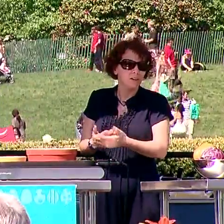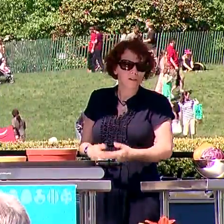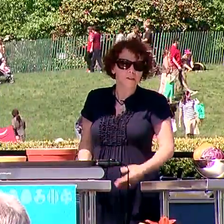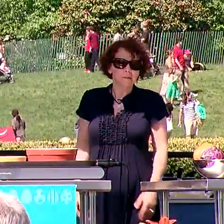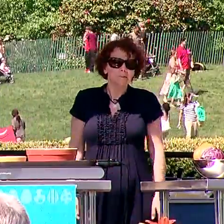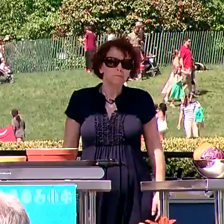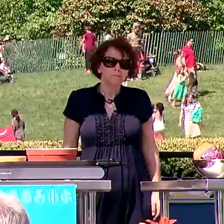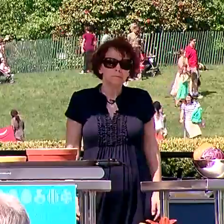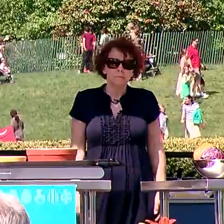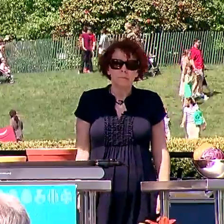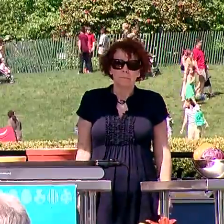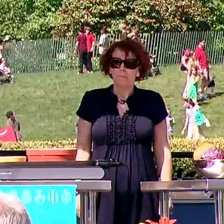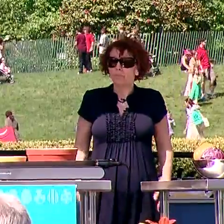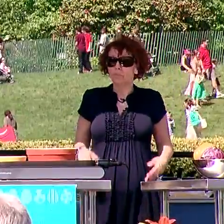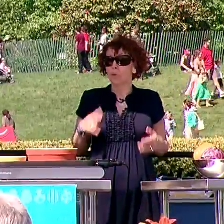So we've got our little veggies.